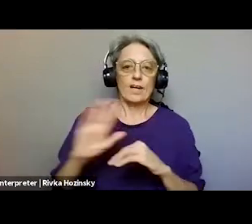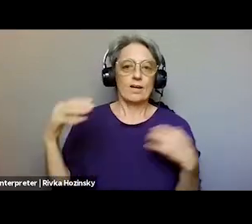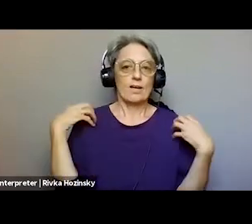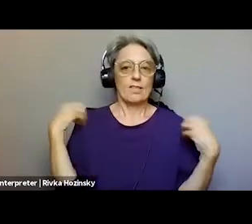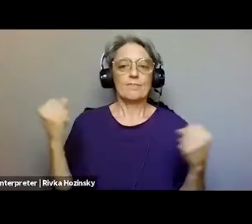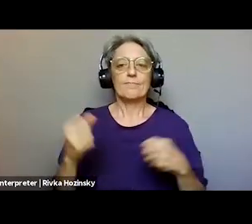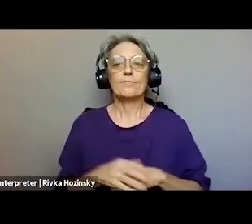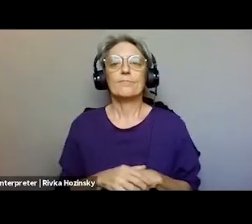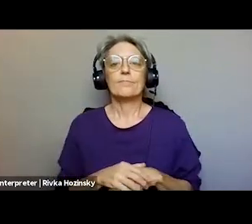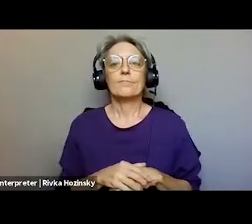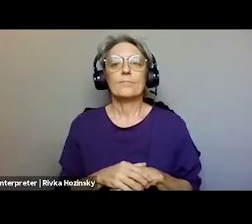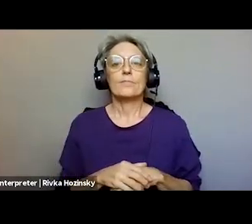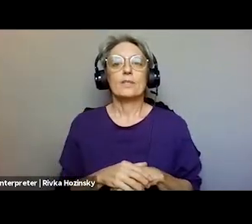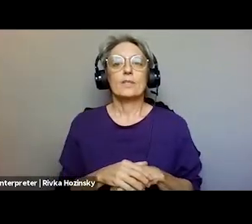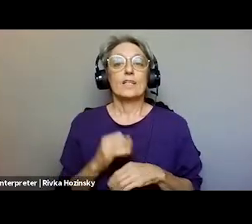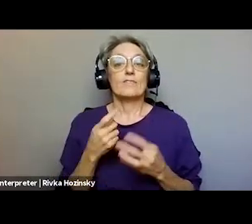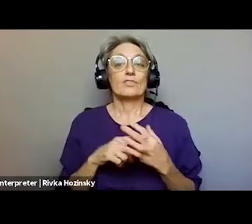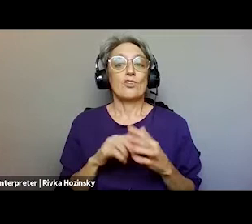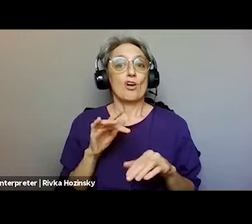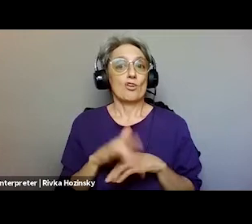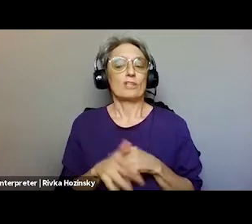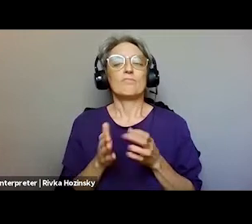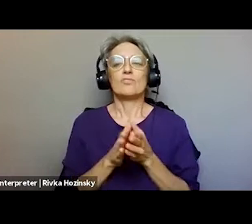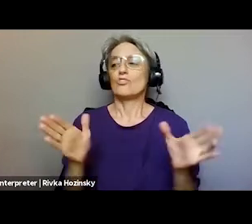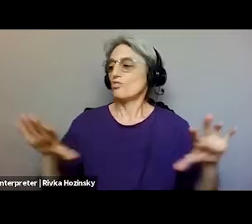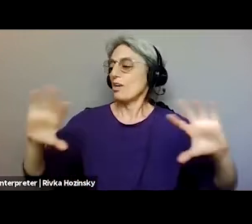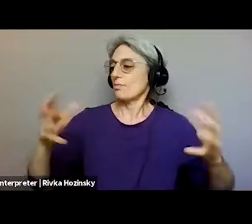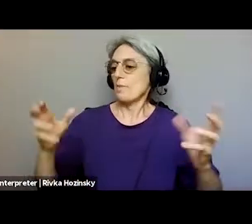early initiation of prenatal care, this is in the general population, is important when addressing